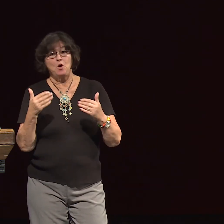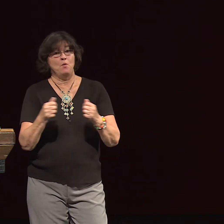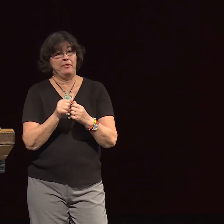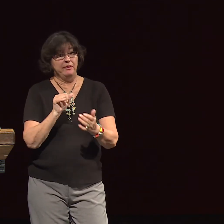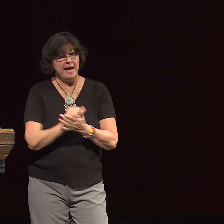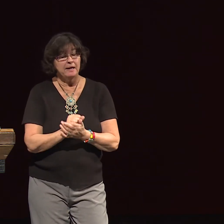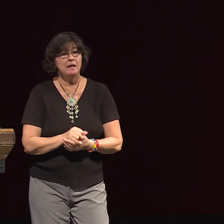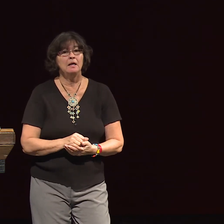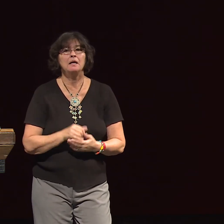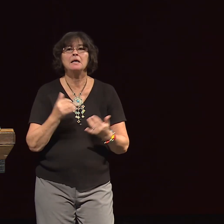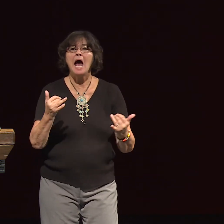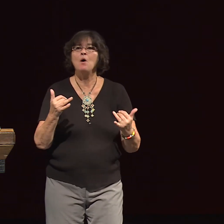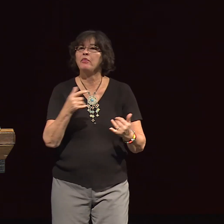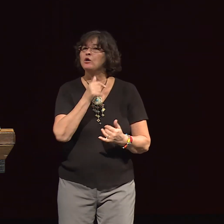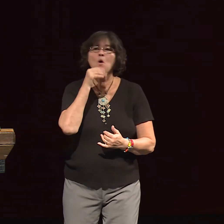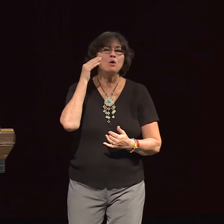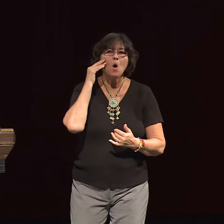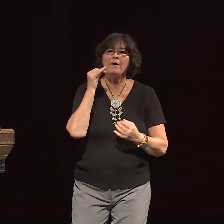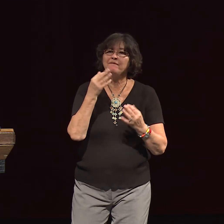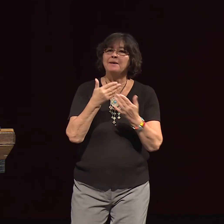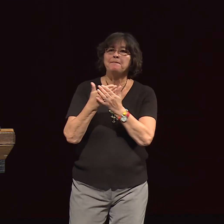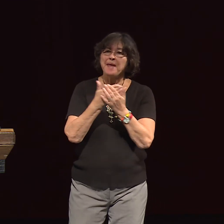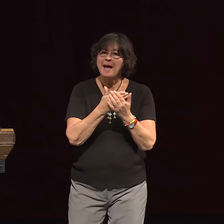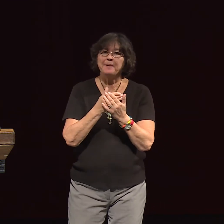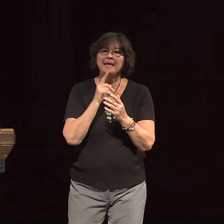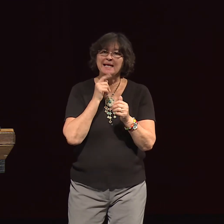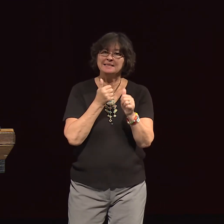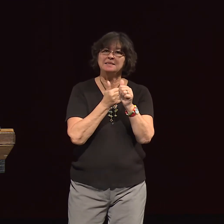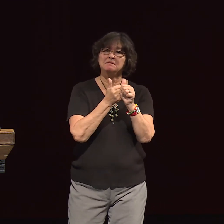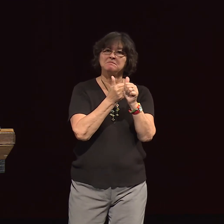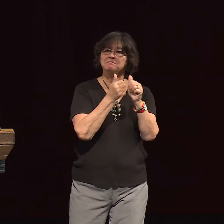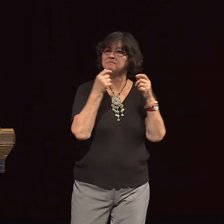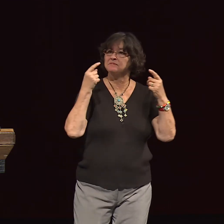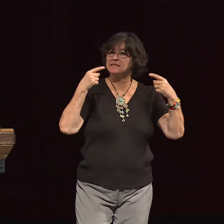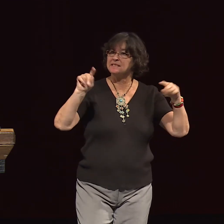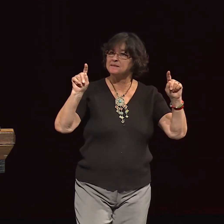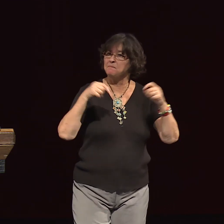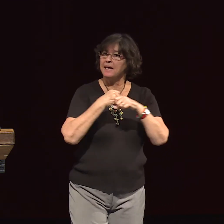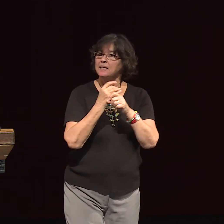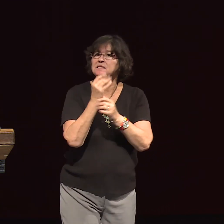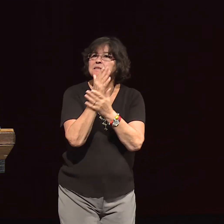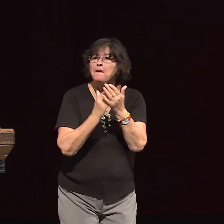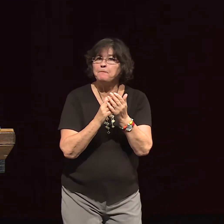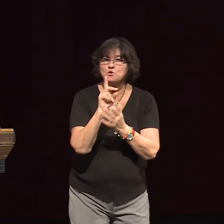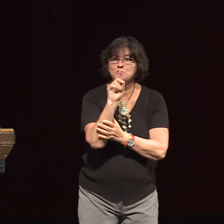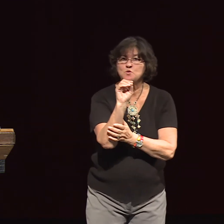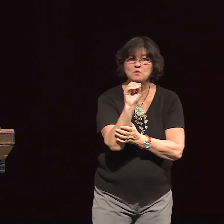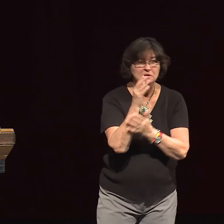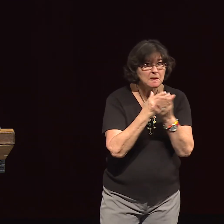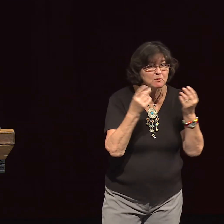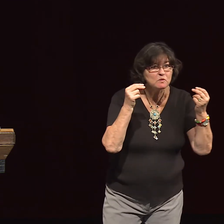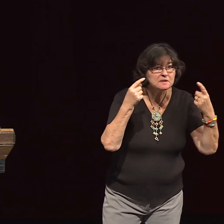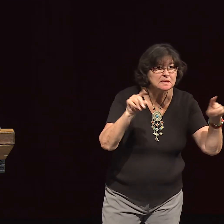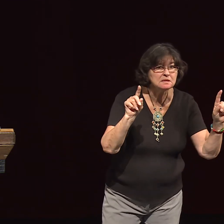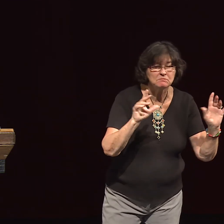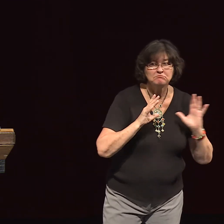they're going to decide to rely on the child's hearing. And some deaf children are completely successful